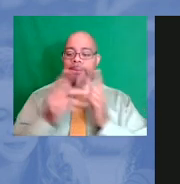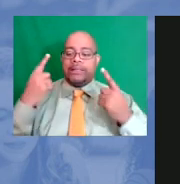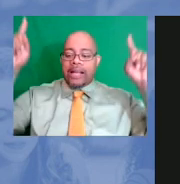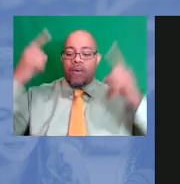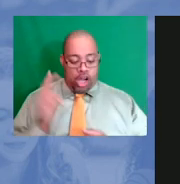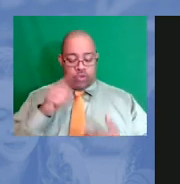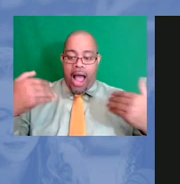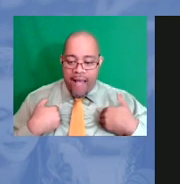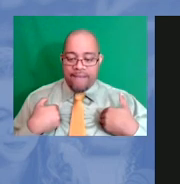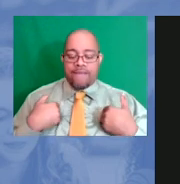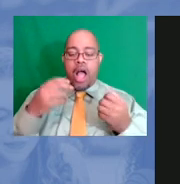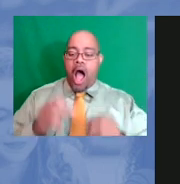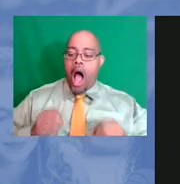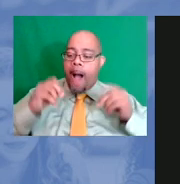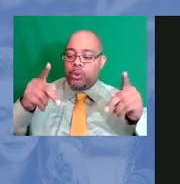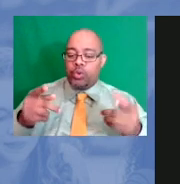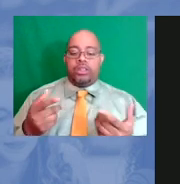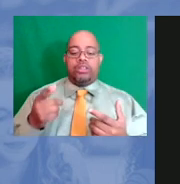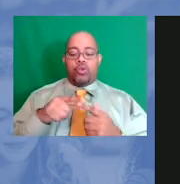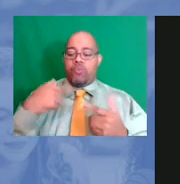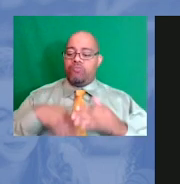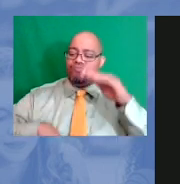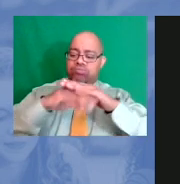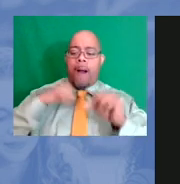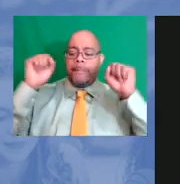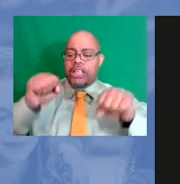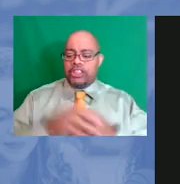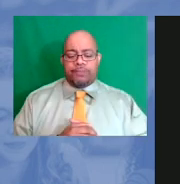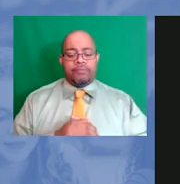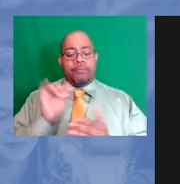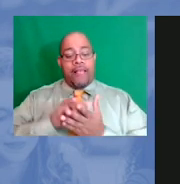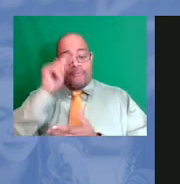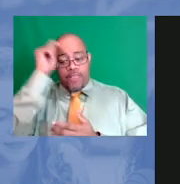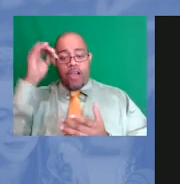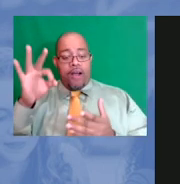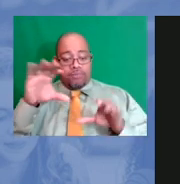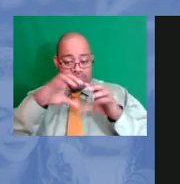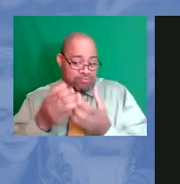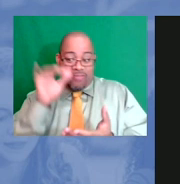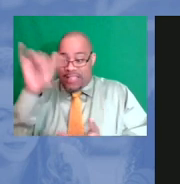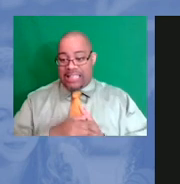AND REACH OUR IF YOU RECALL POTENTIAL. THAT'S OUR THEORY OF ACTION IN A NUTSHELL. I'M HAPPY TO ANSWER ANY QUESTIONS YOU MIGHT HAVE.